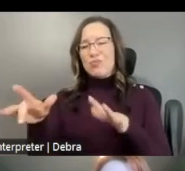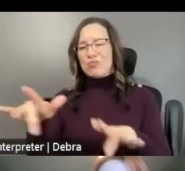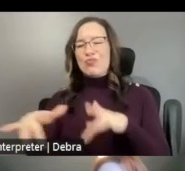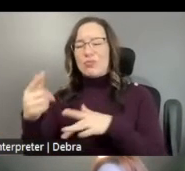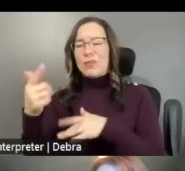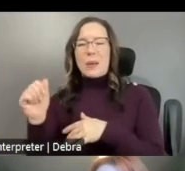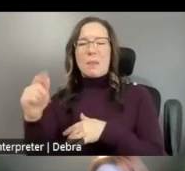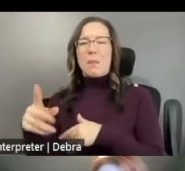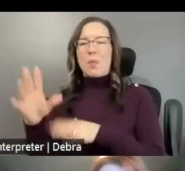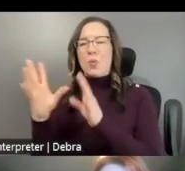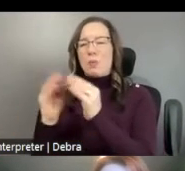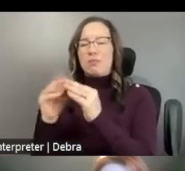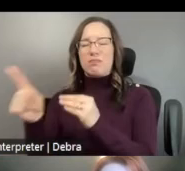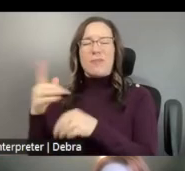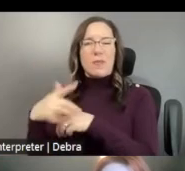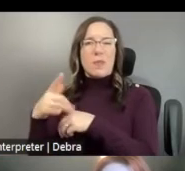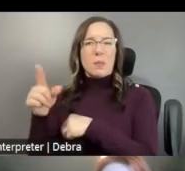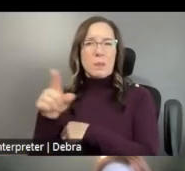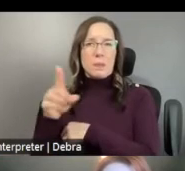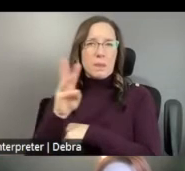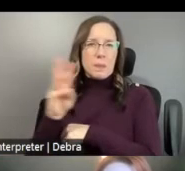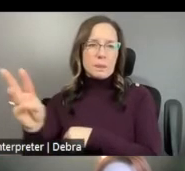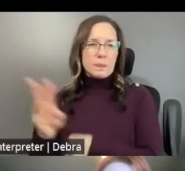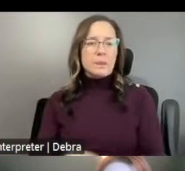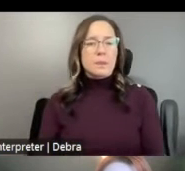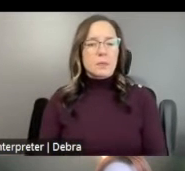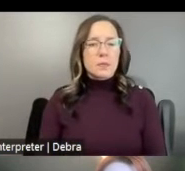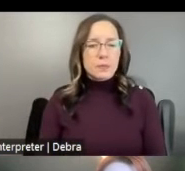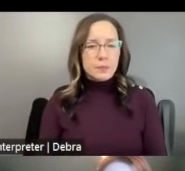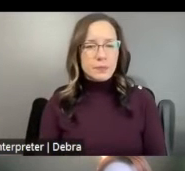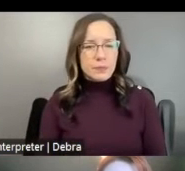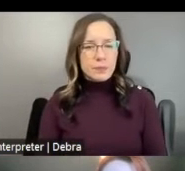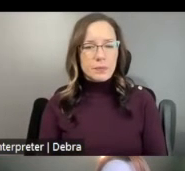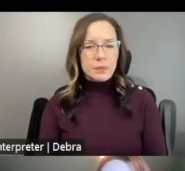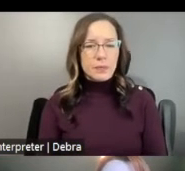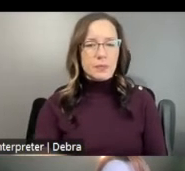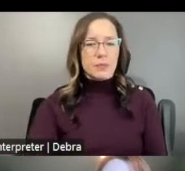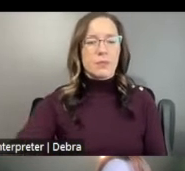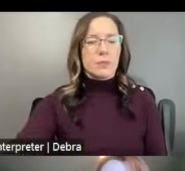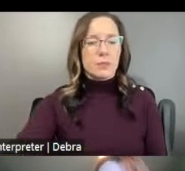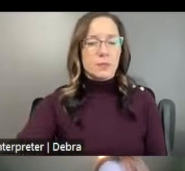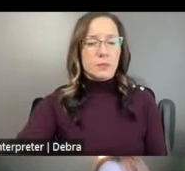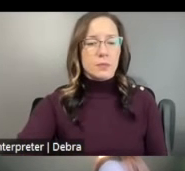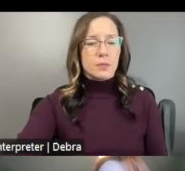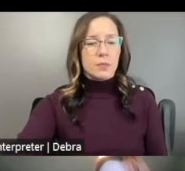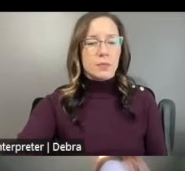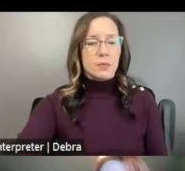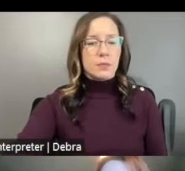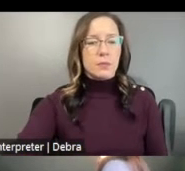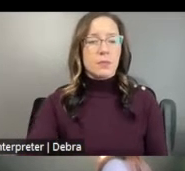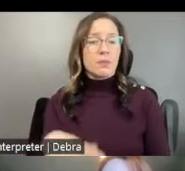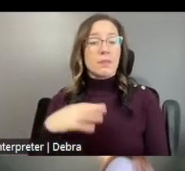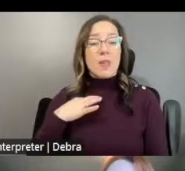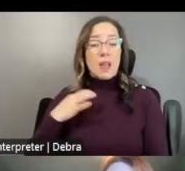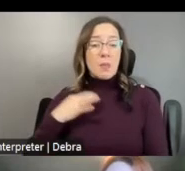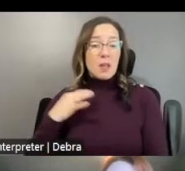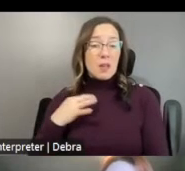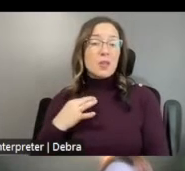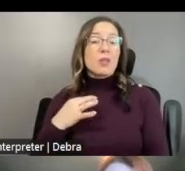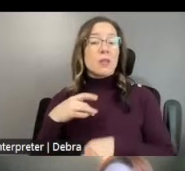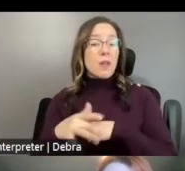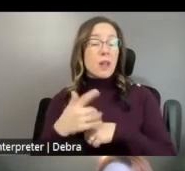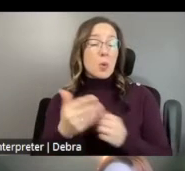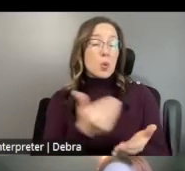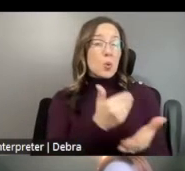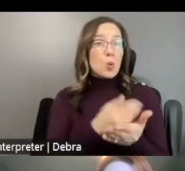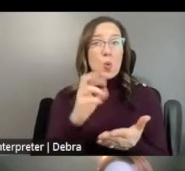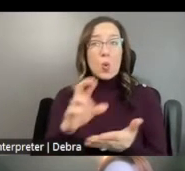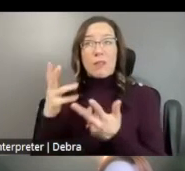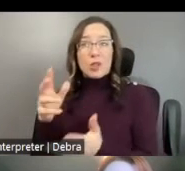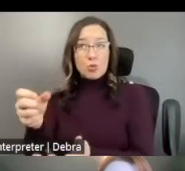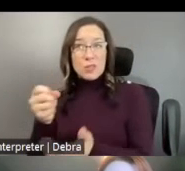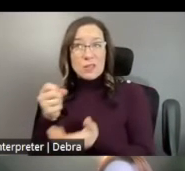THAT'S AVAILABLE ON OUR WEBSITE . APPLICATIONS TO GAP ARE OPEN TO BOTH NEW AND RETURNING APPLICANTS.